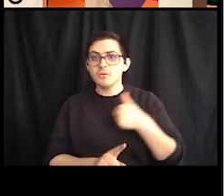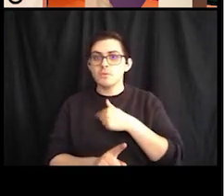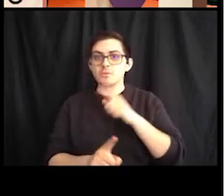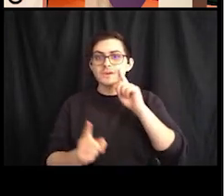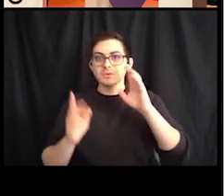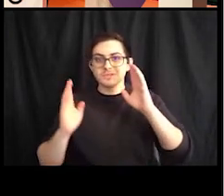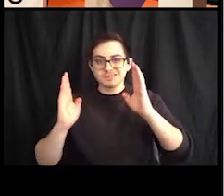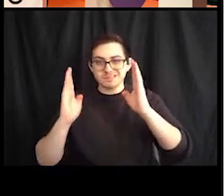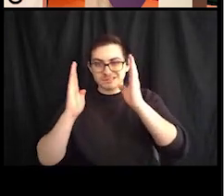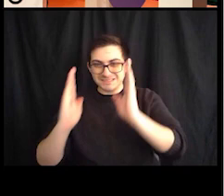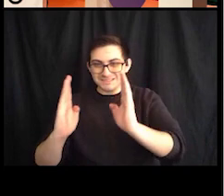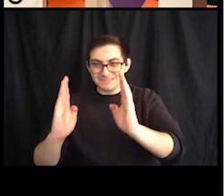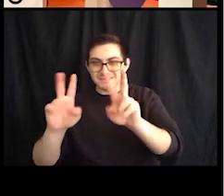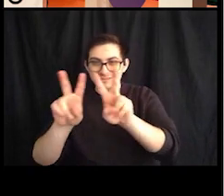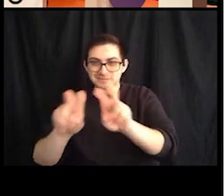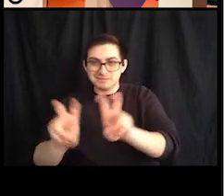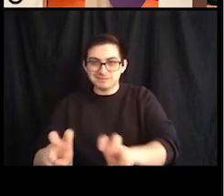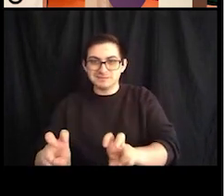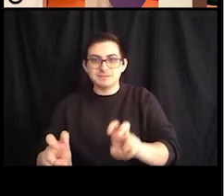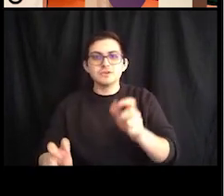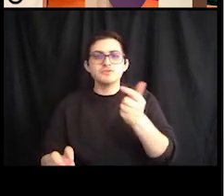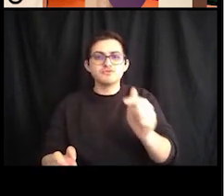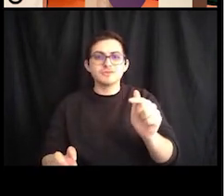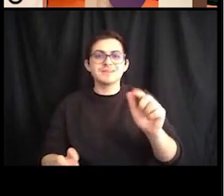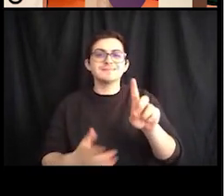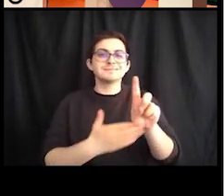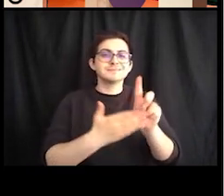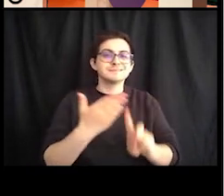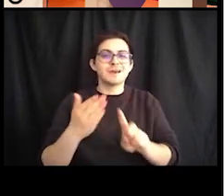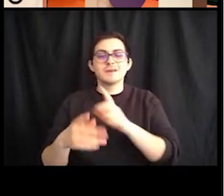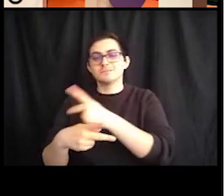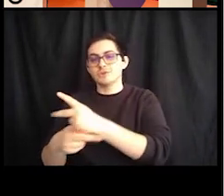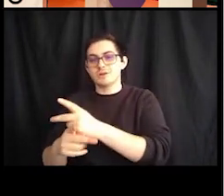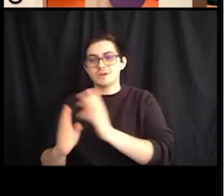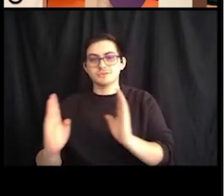And we announced features like more powerful auto layout,